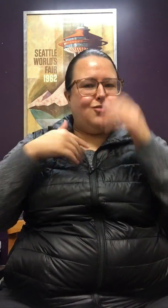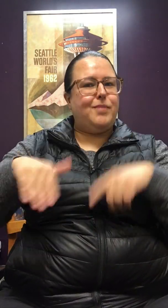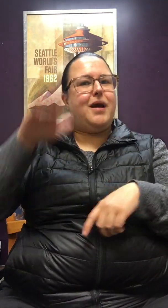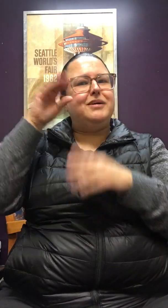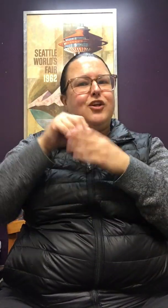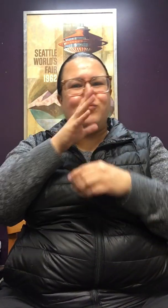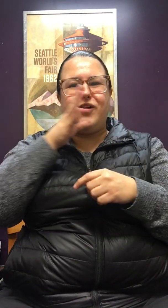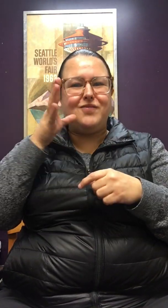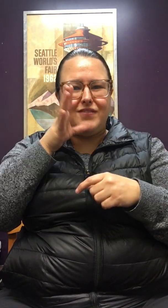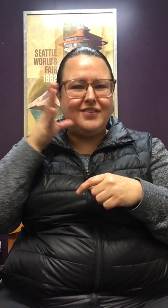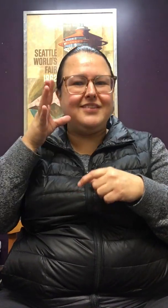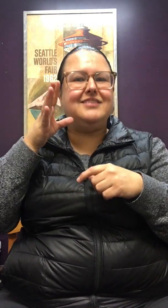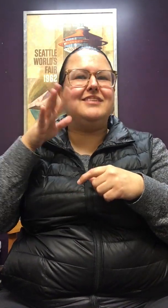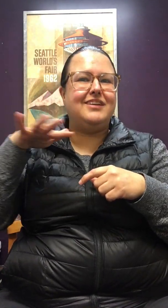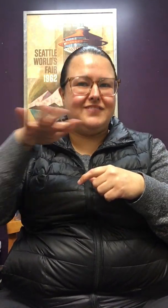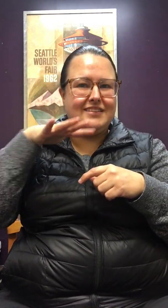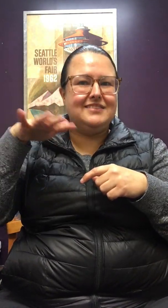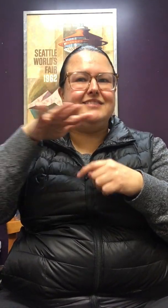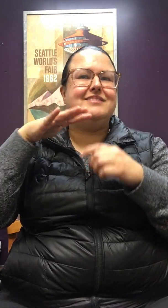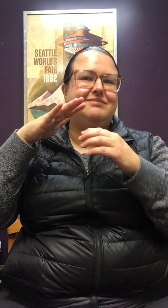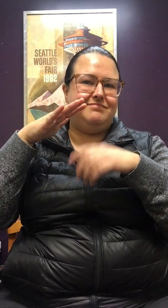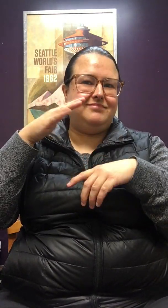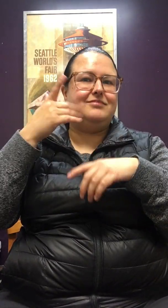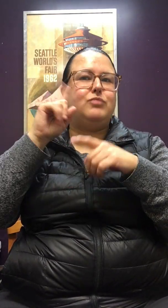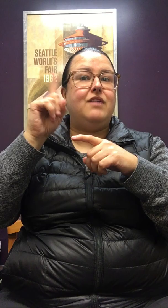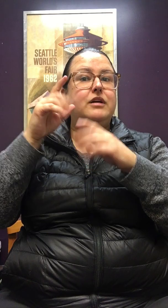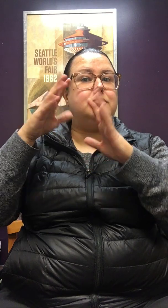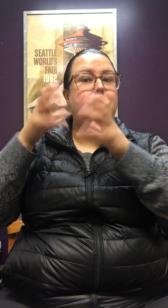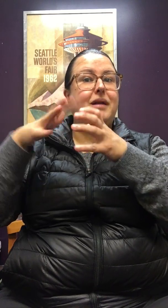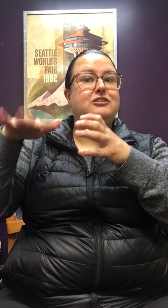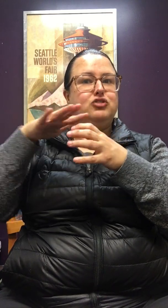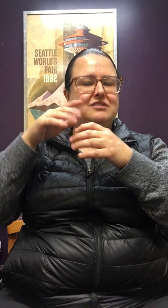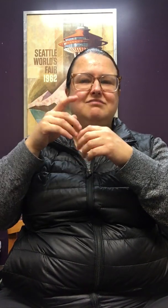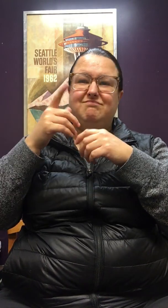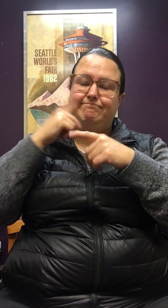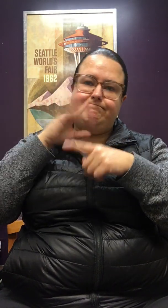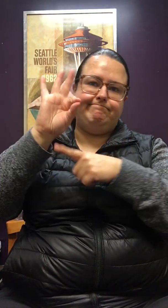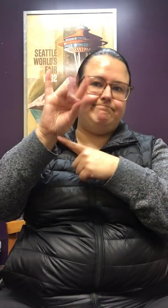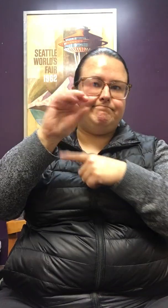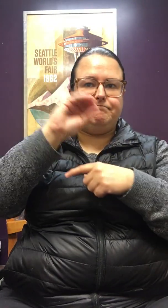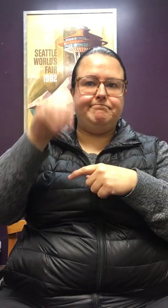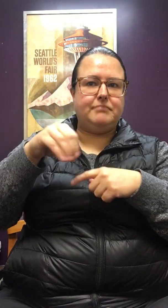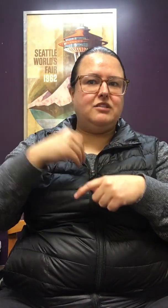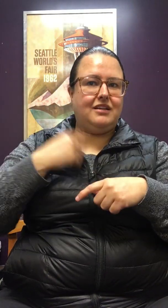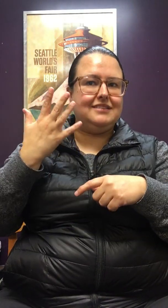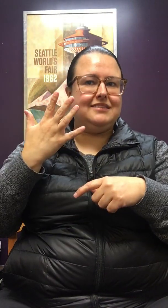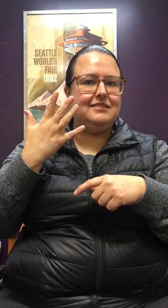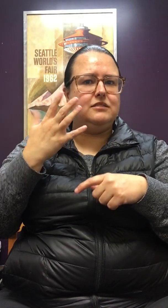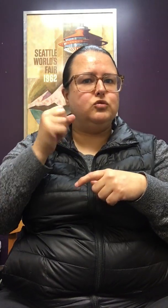I grew up in a rural town where the population is around 98% Caucasian,